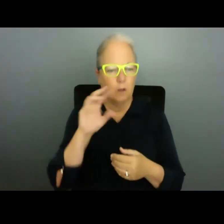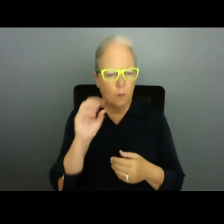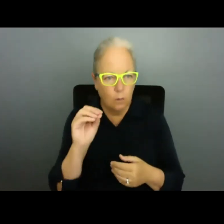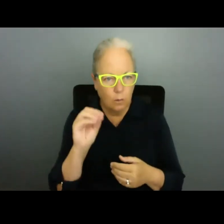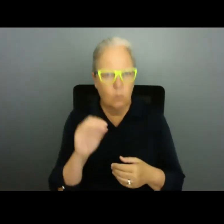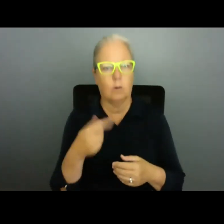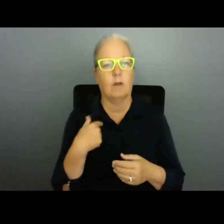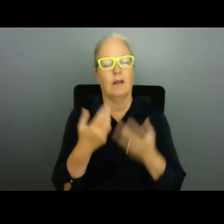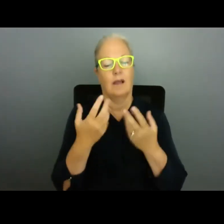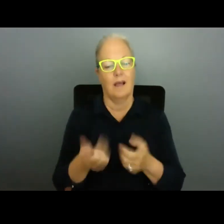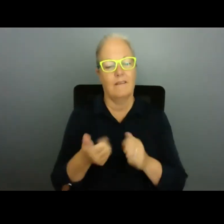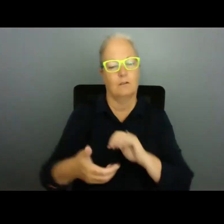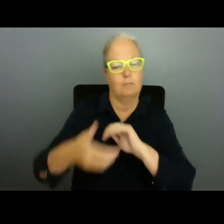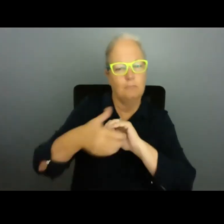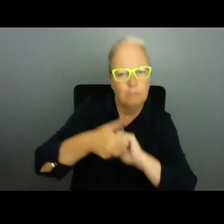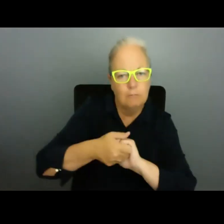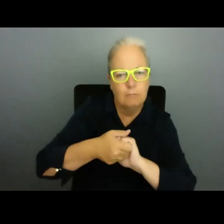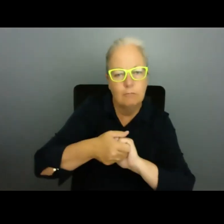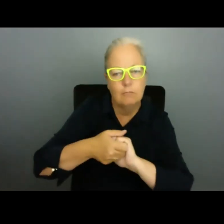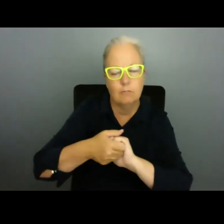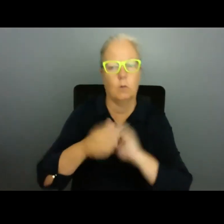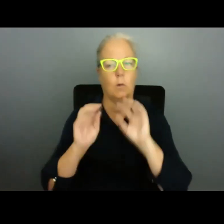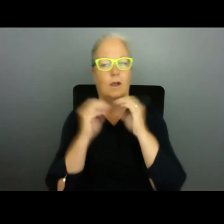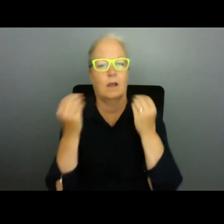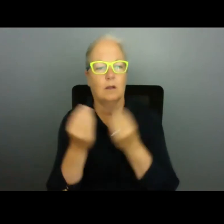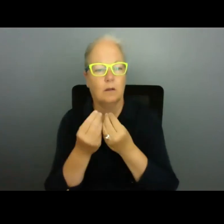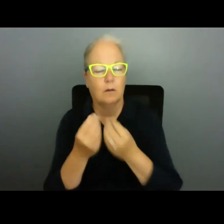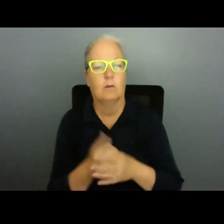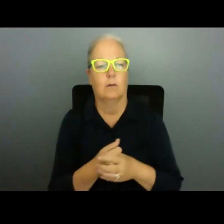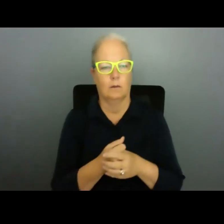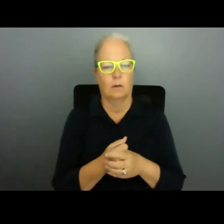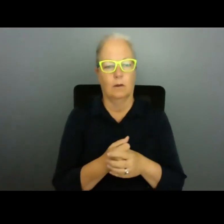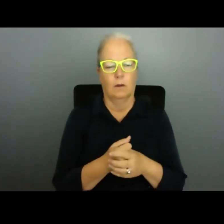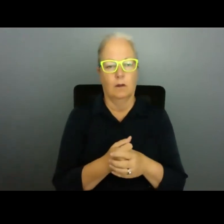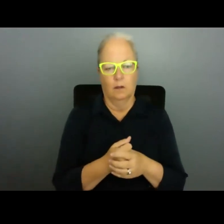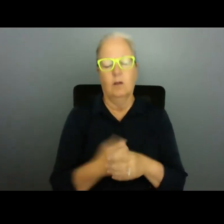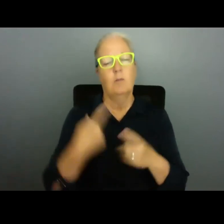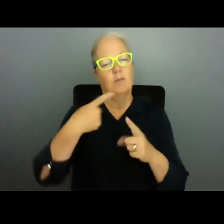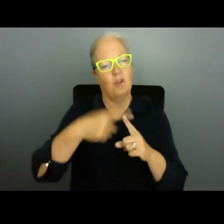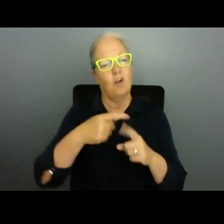common endeavor uh you know in the uin system when people say i'll be brief they end up speaking 20